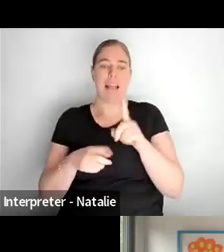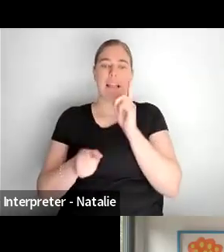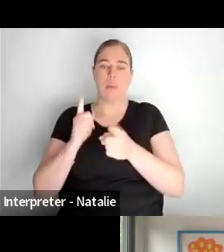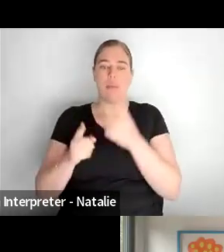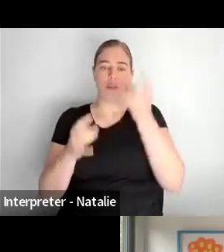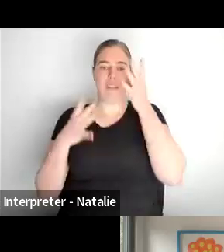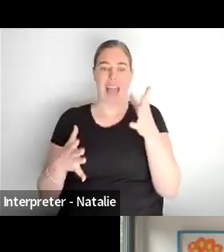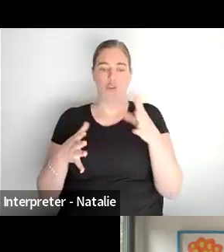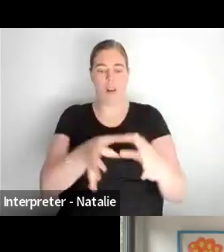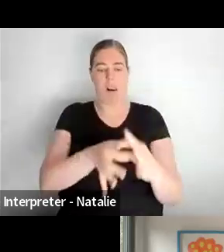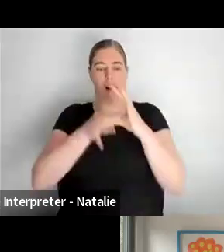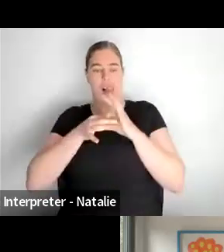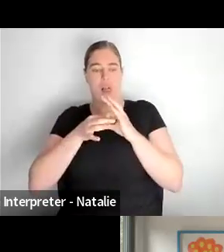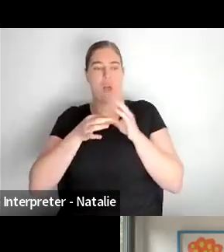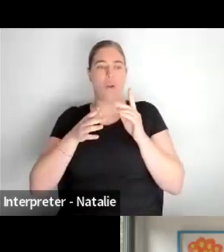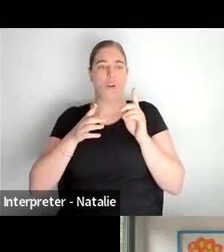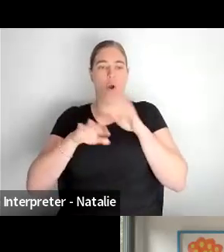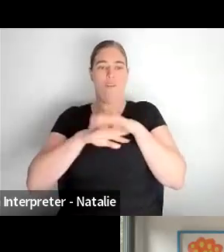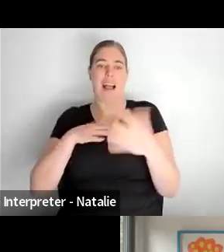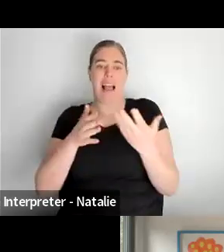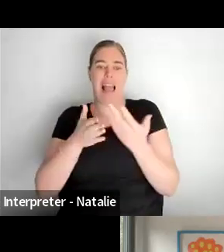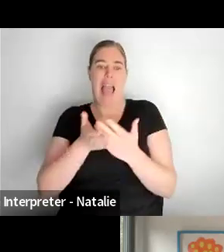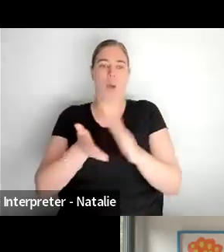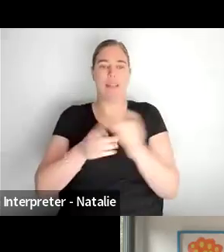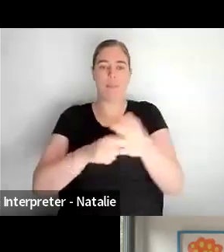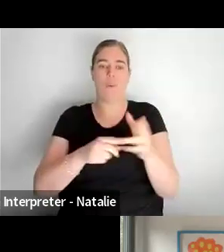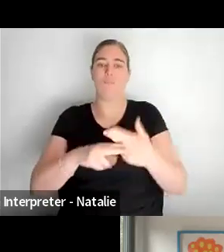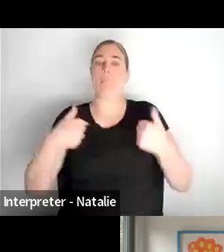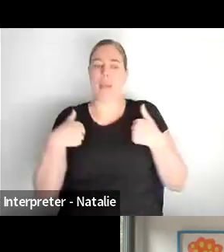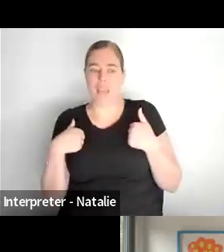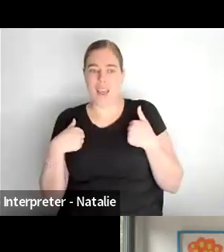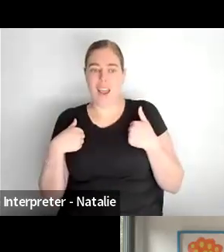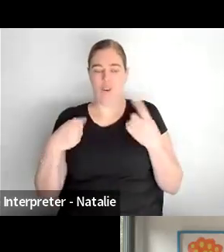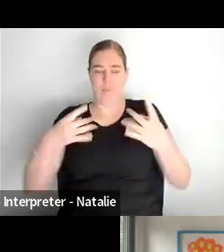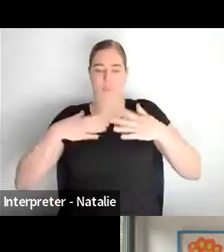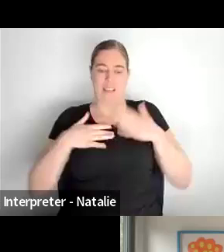you. You tend to put yourself last so you talk about the primary effort. And sometimes there